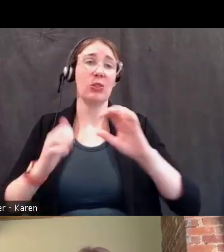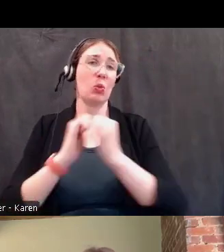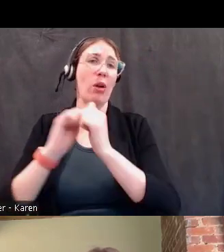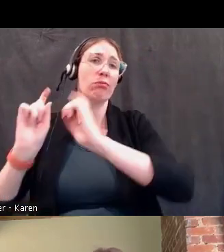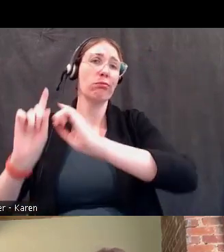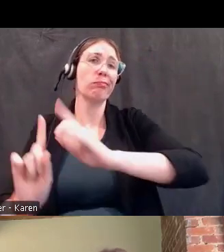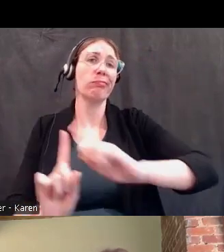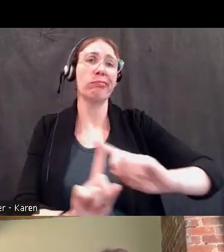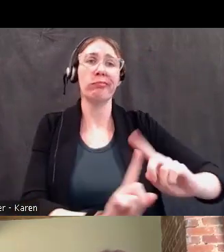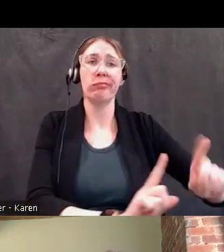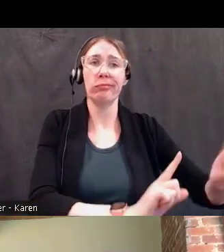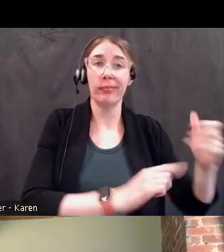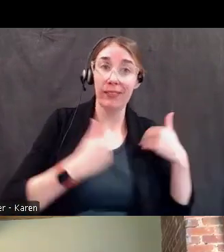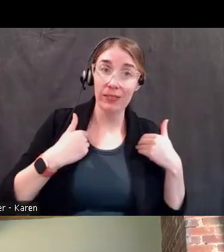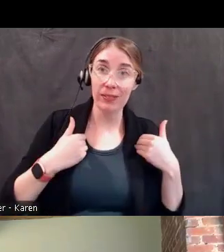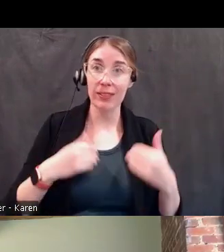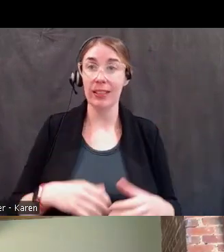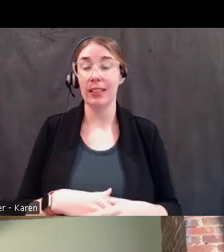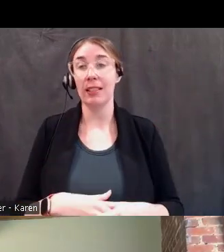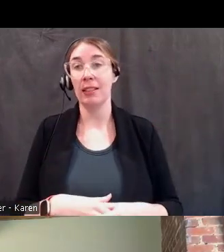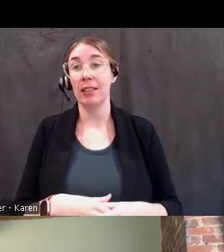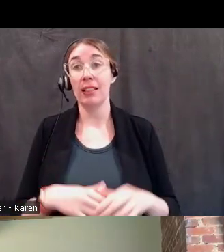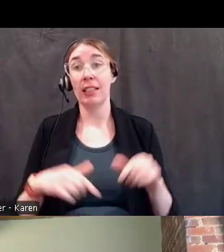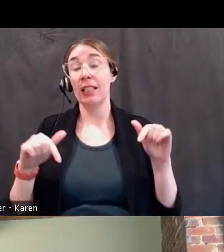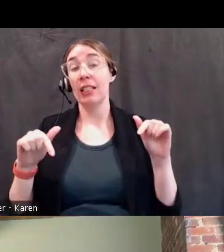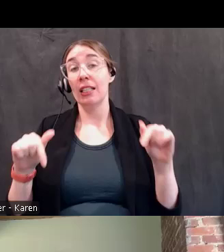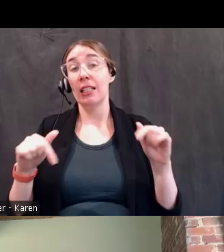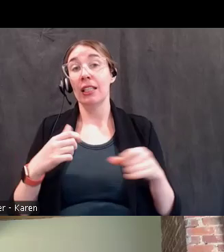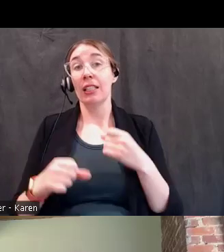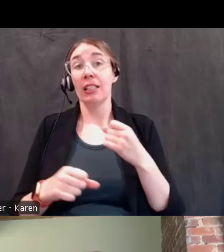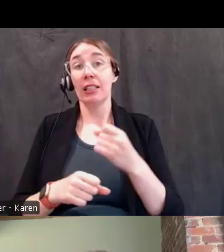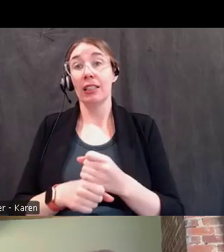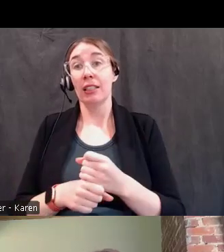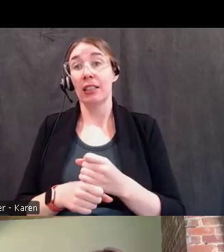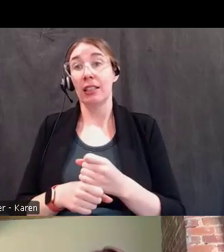during that time as well. And this year, there is around -- over